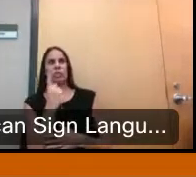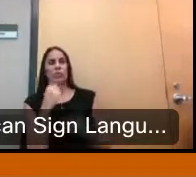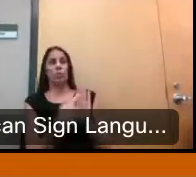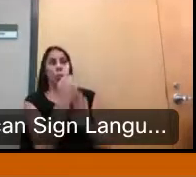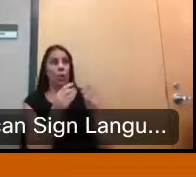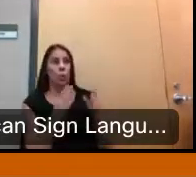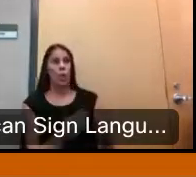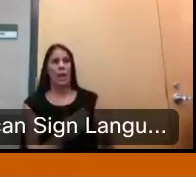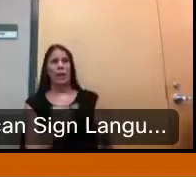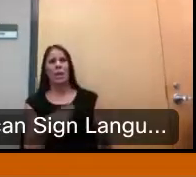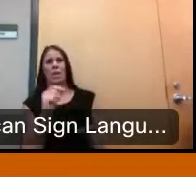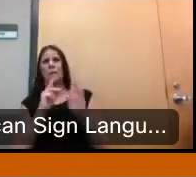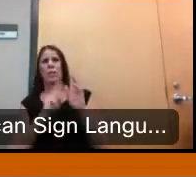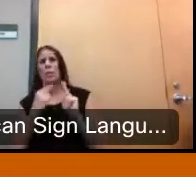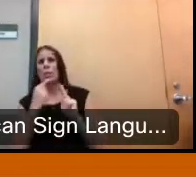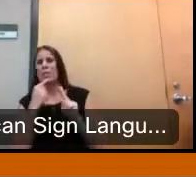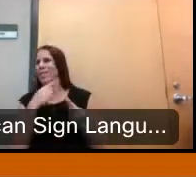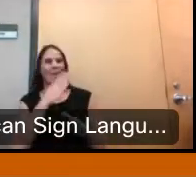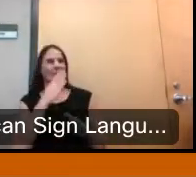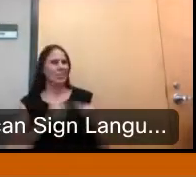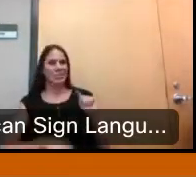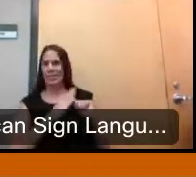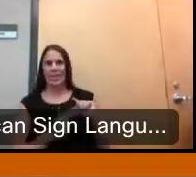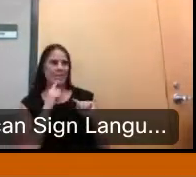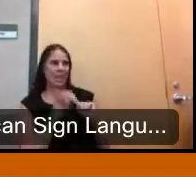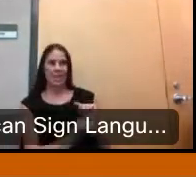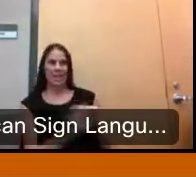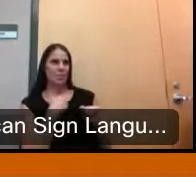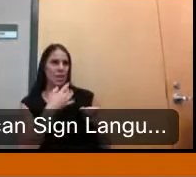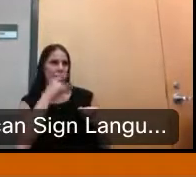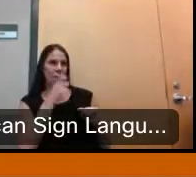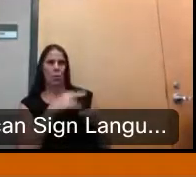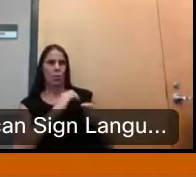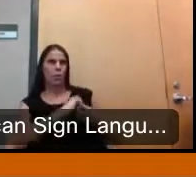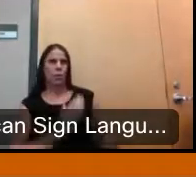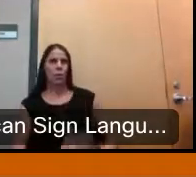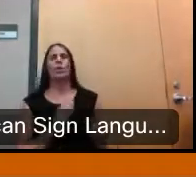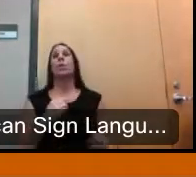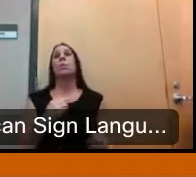my partner or my kid. I just can't do it. It turned out it didn't matter. But we thought it might, so we wanted to test